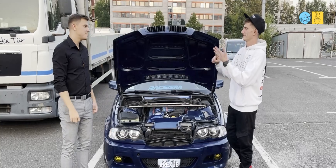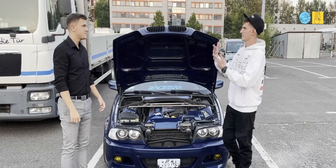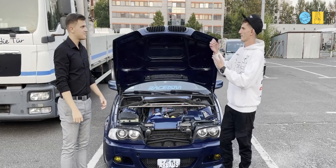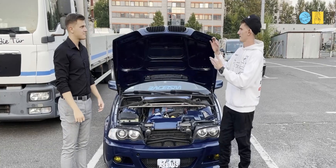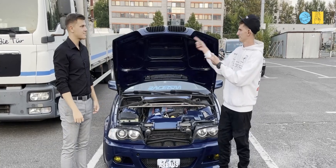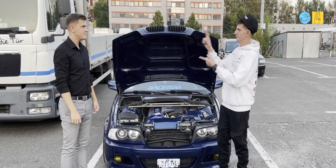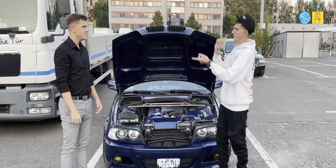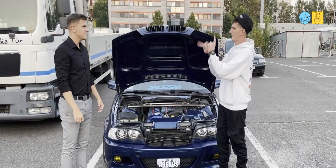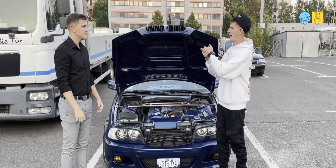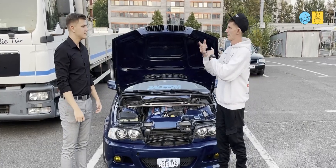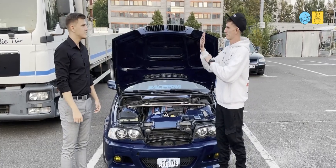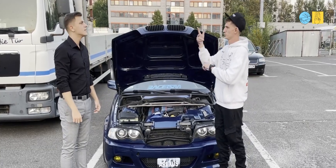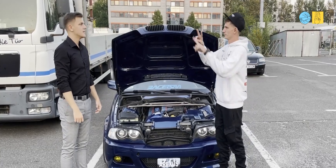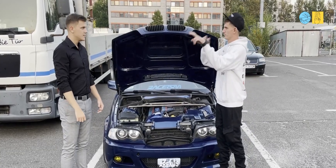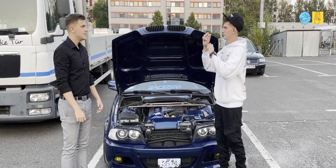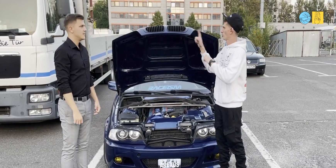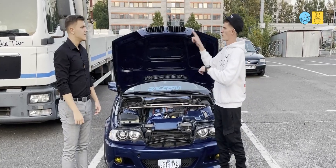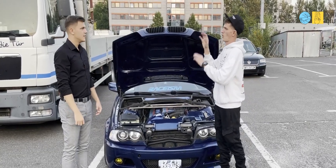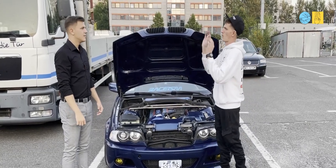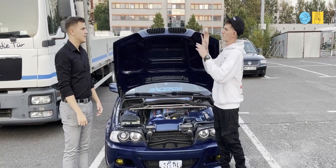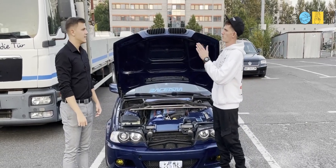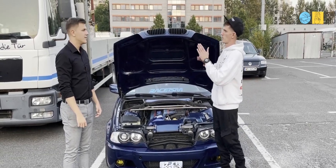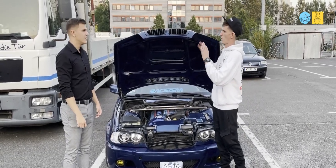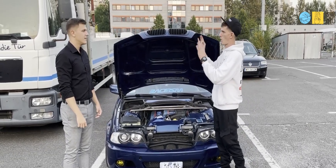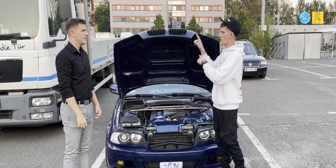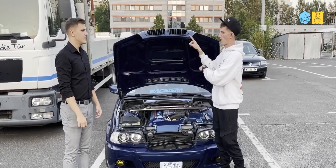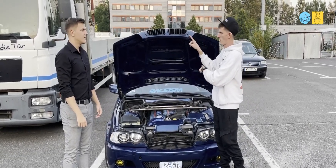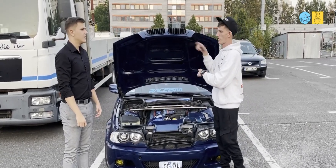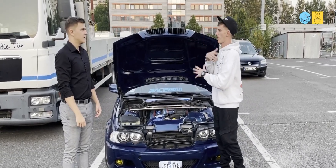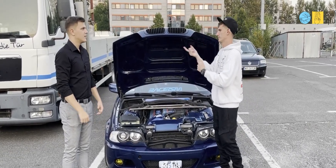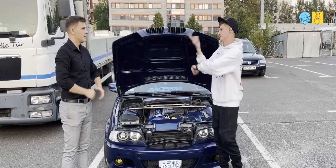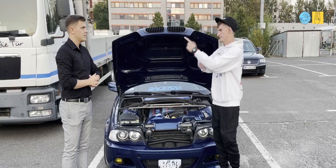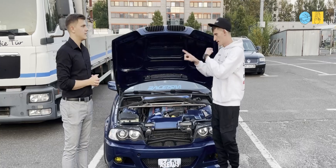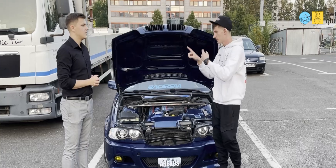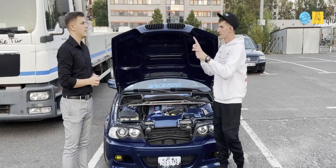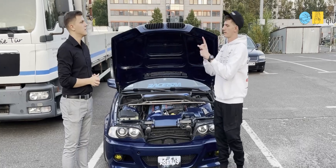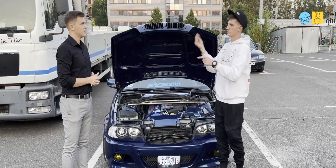spacers, original M3 bonnet,